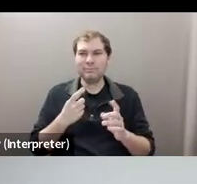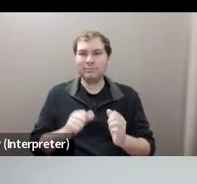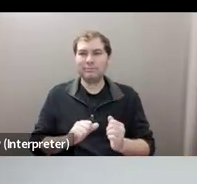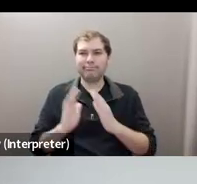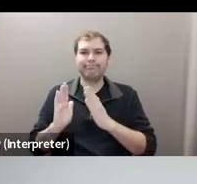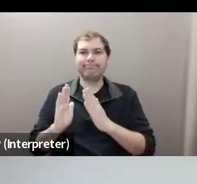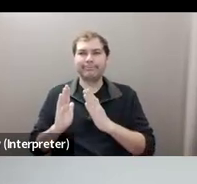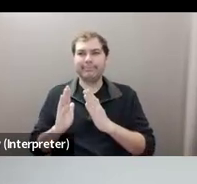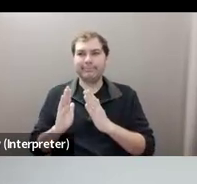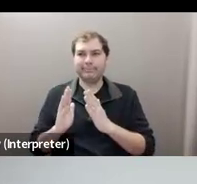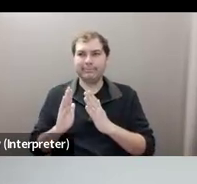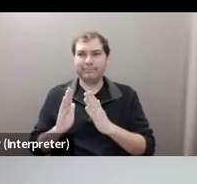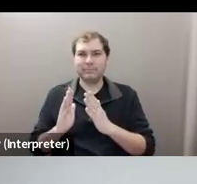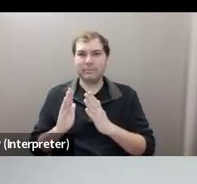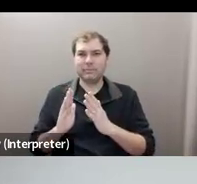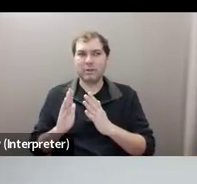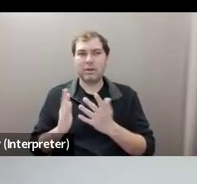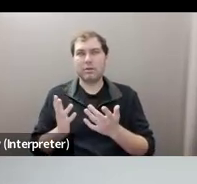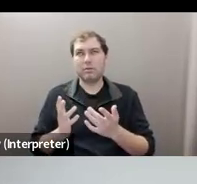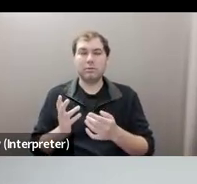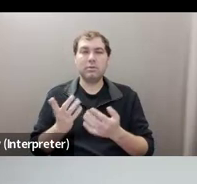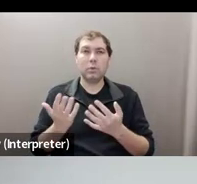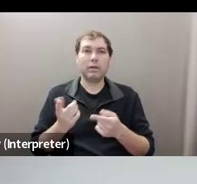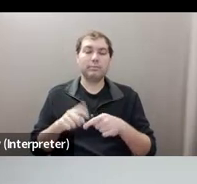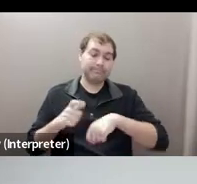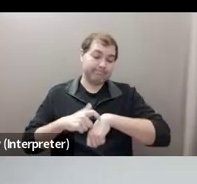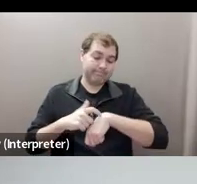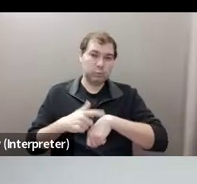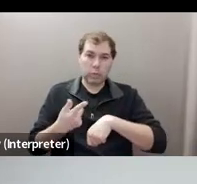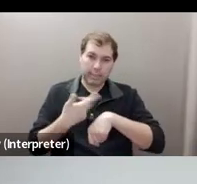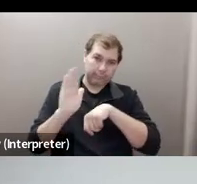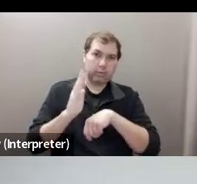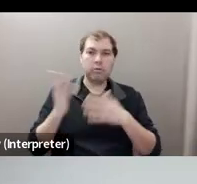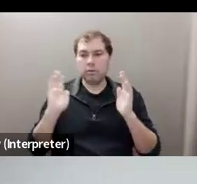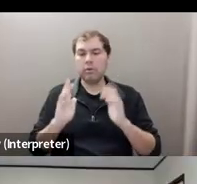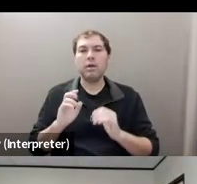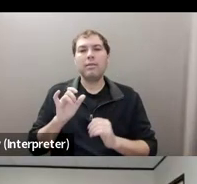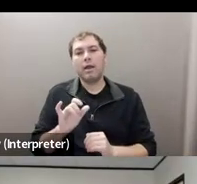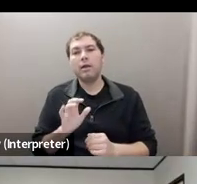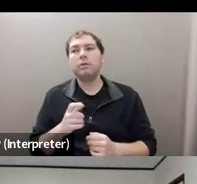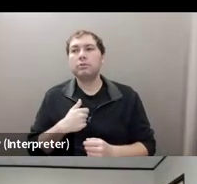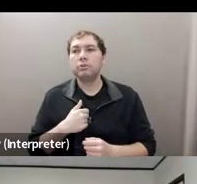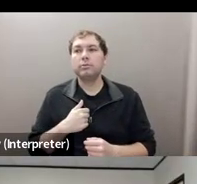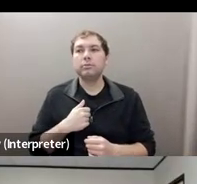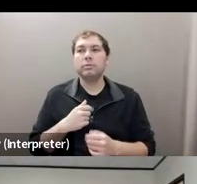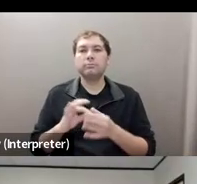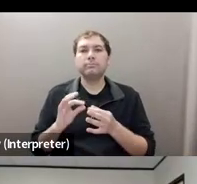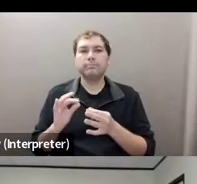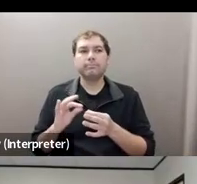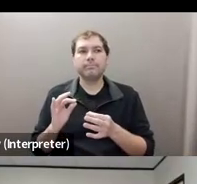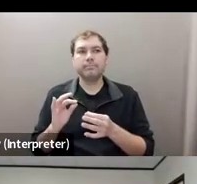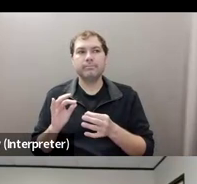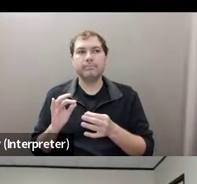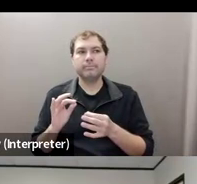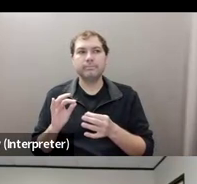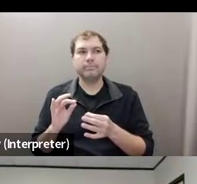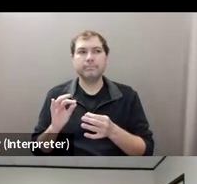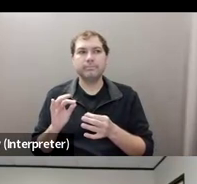Don Posh: like. We just can't wait till this person leaves. I think the question would be, do you really want me to be your adversary.